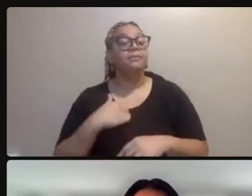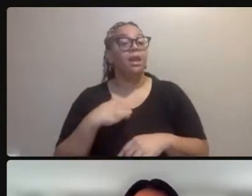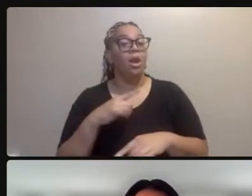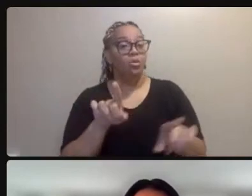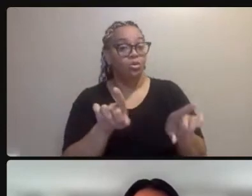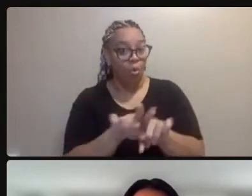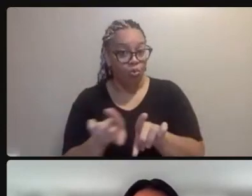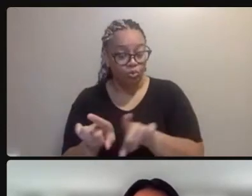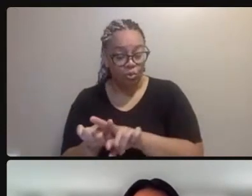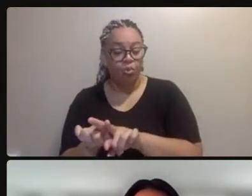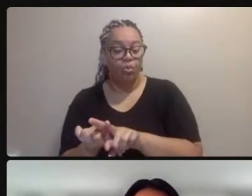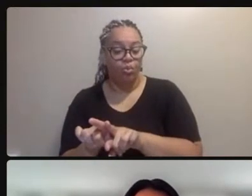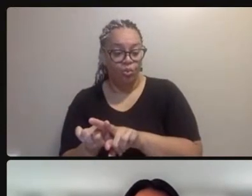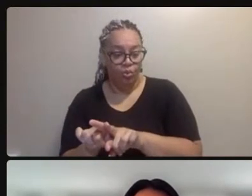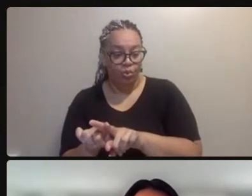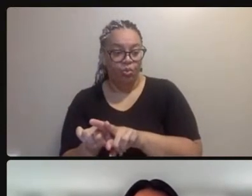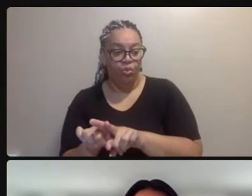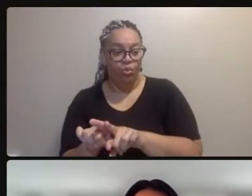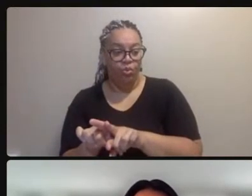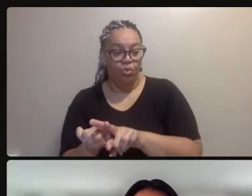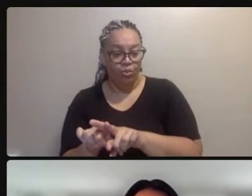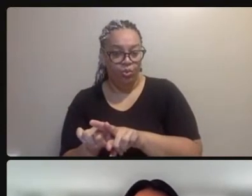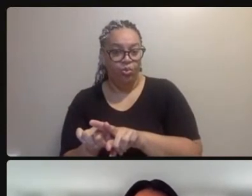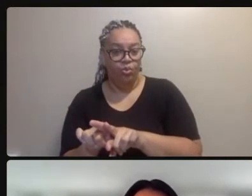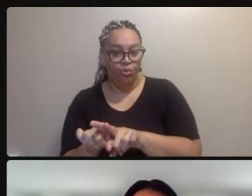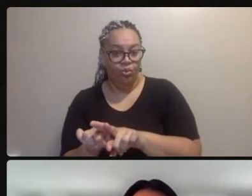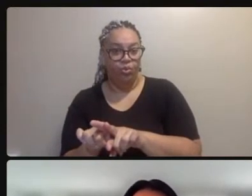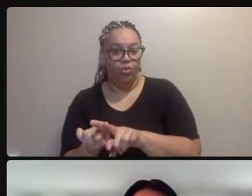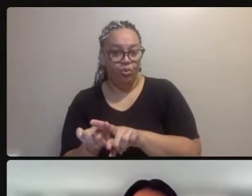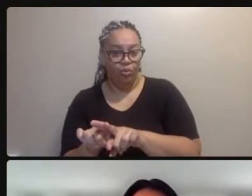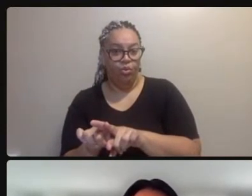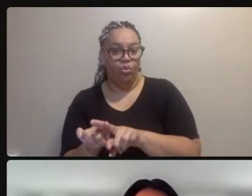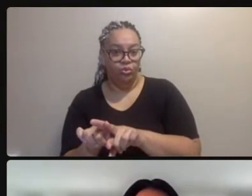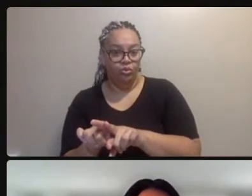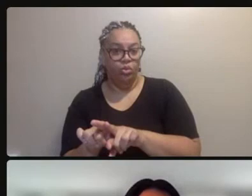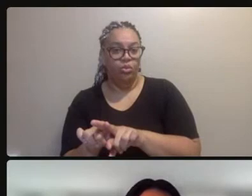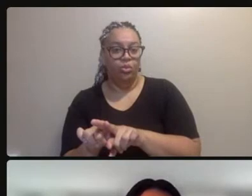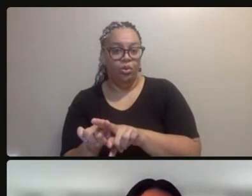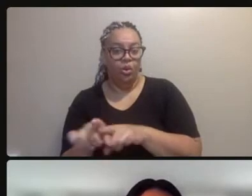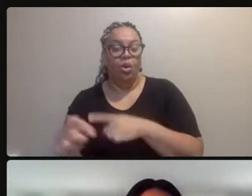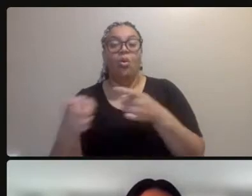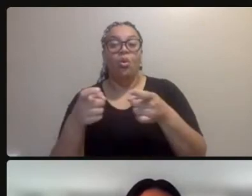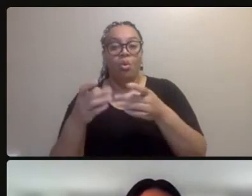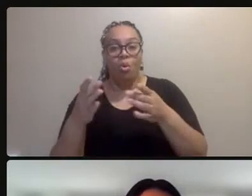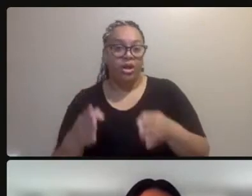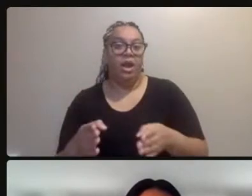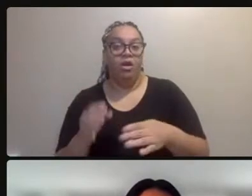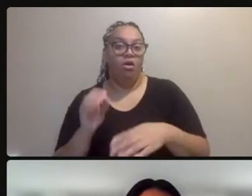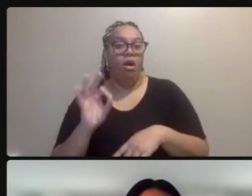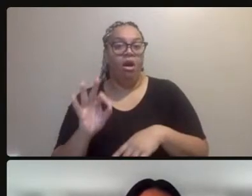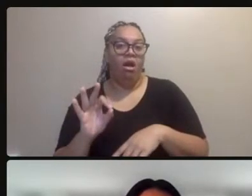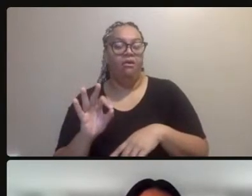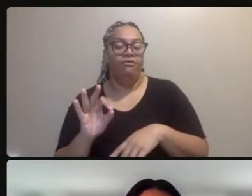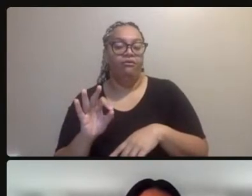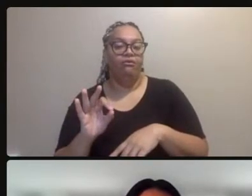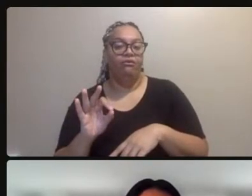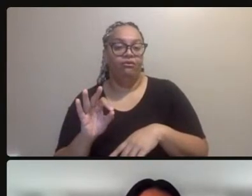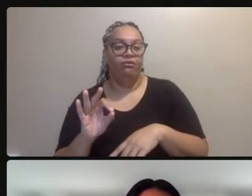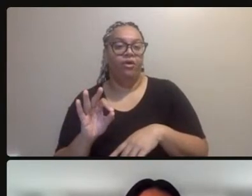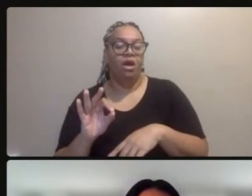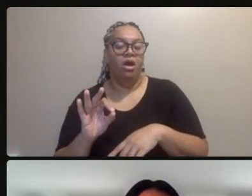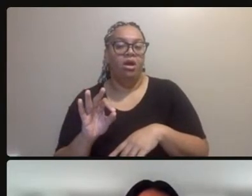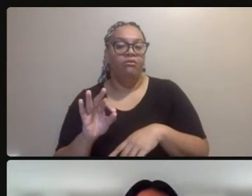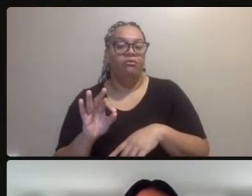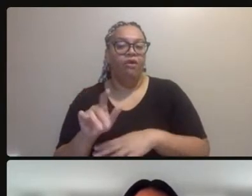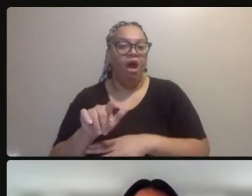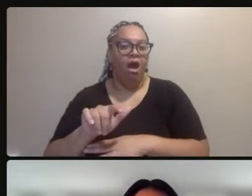THROUGH.